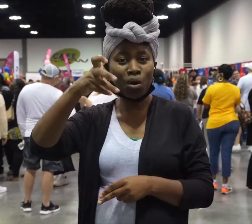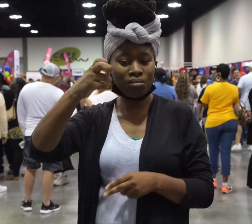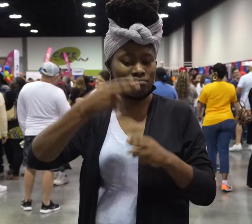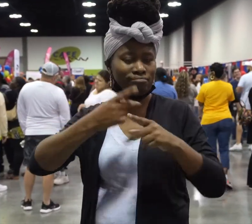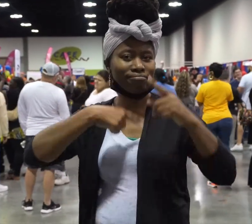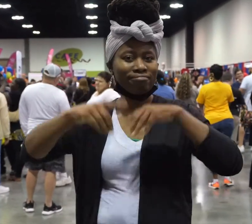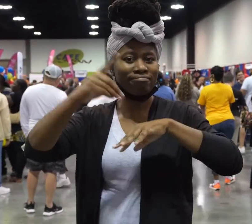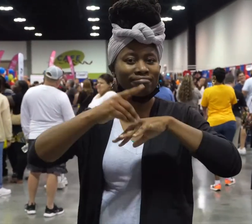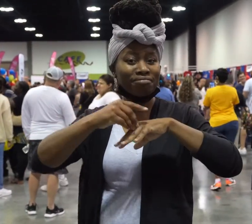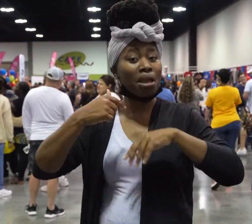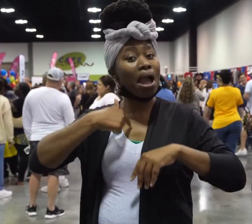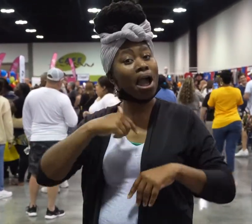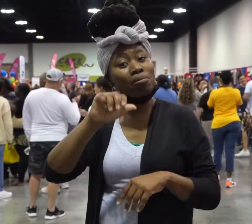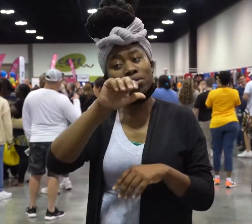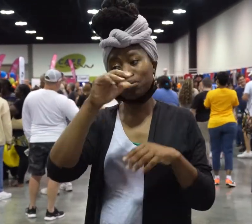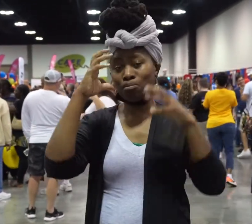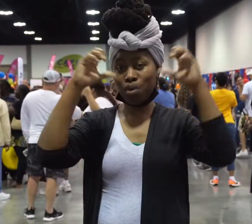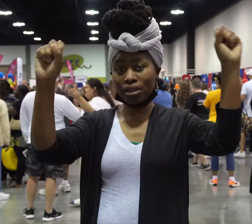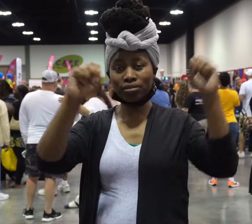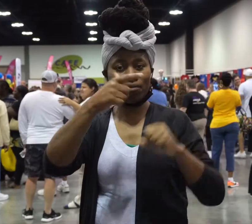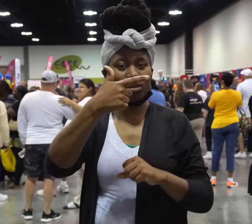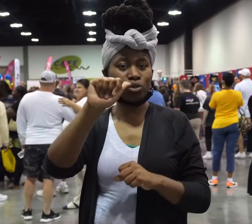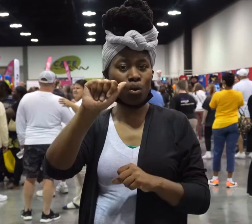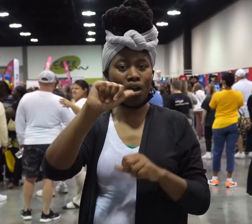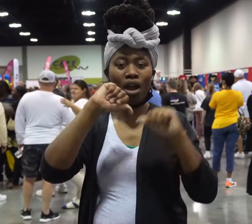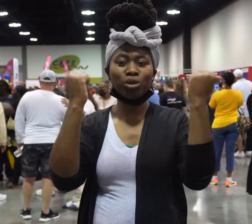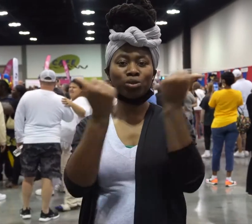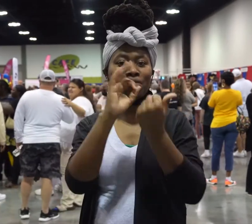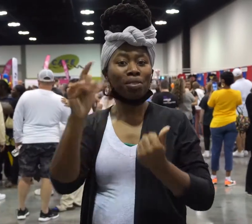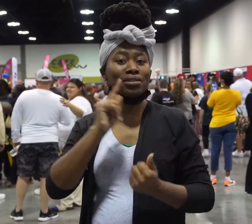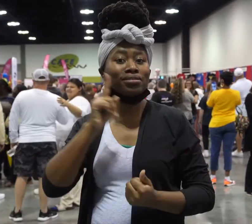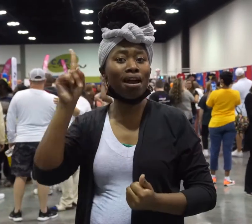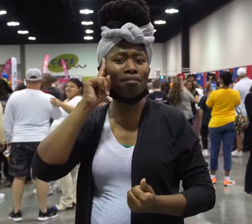That's my sign name. I'm the president of the Georgia Association of the Deaf.